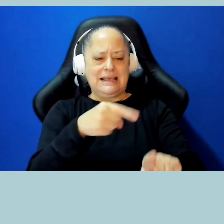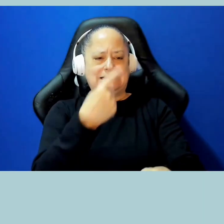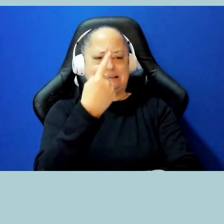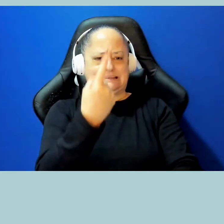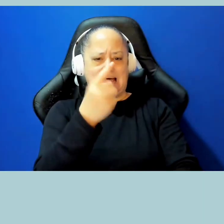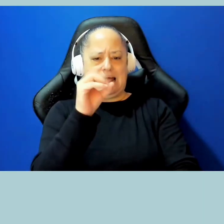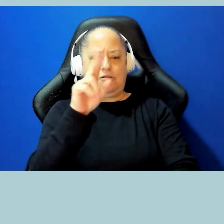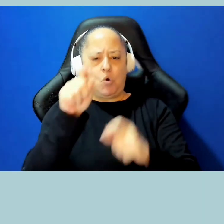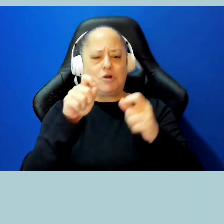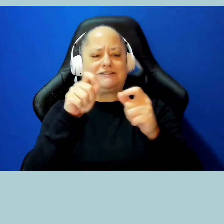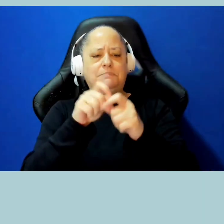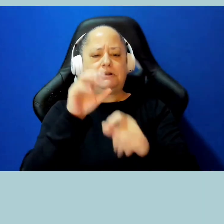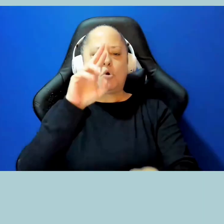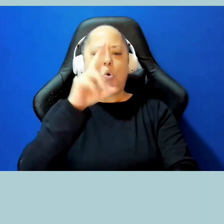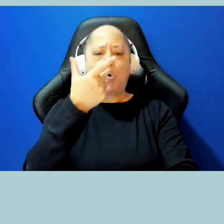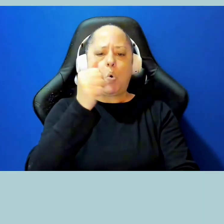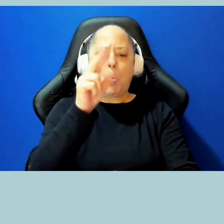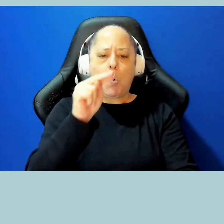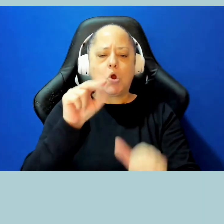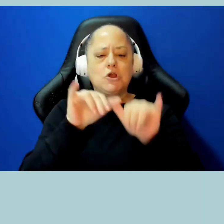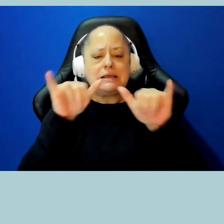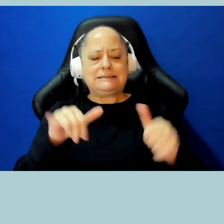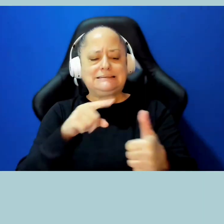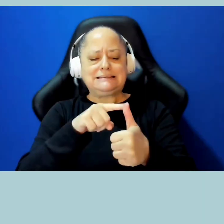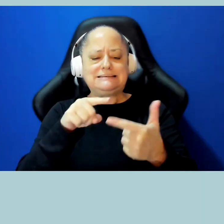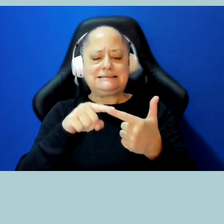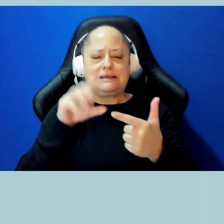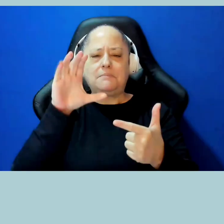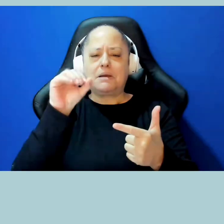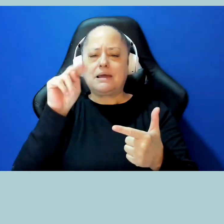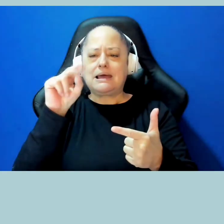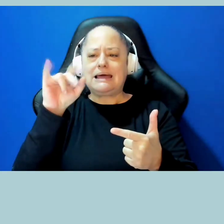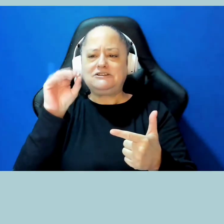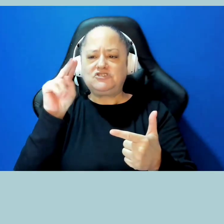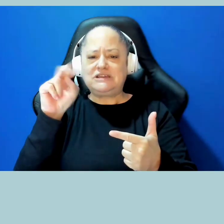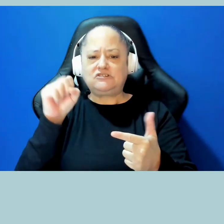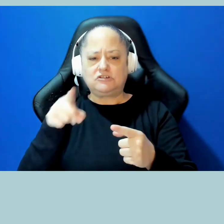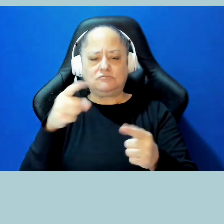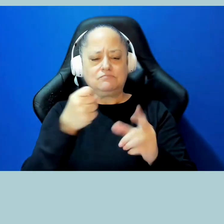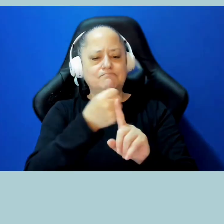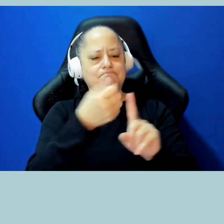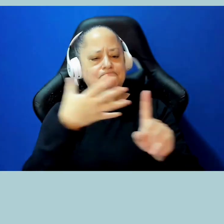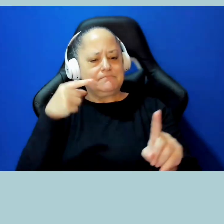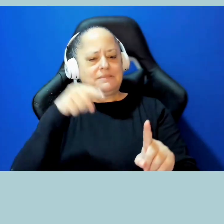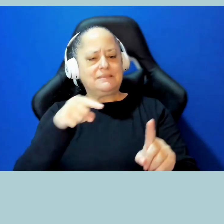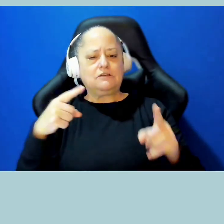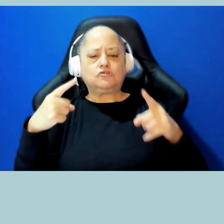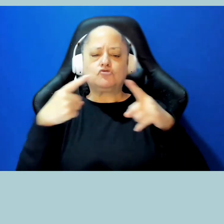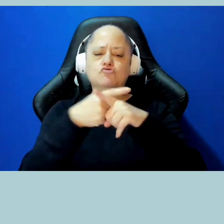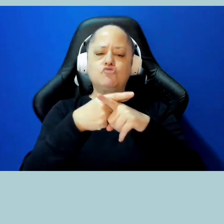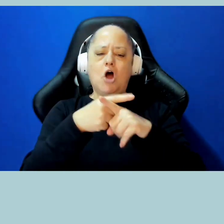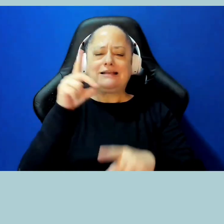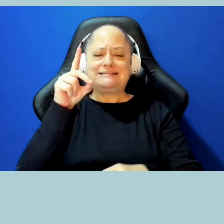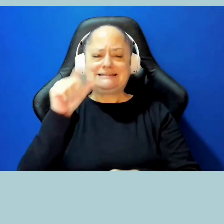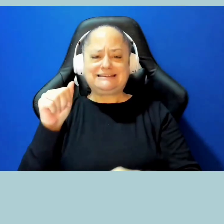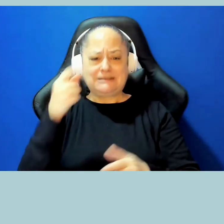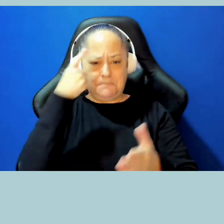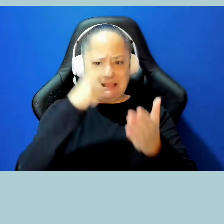systems or conditions. So if you could talk more about this cross -disability research. Yeah, that is most definitely